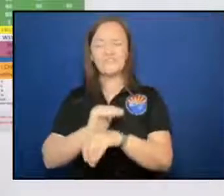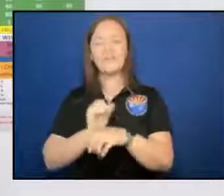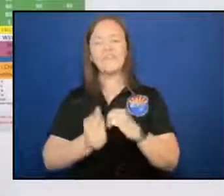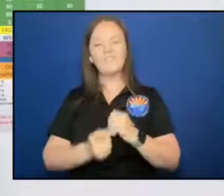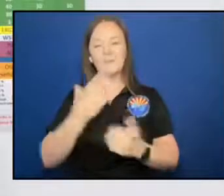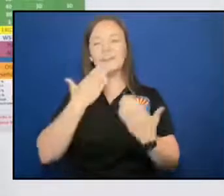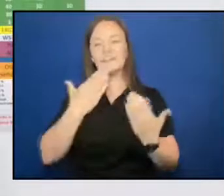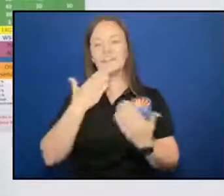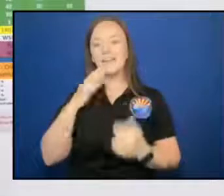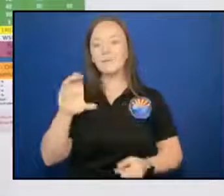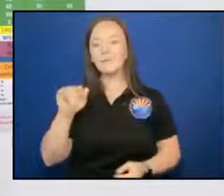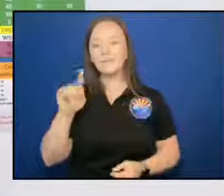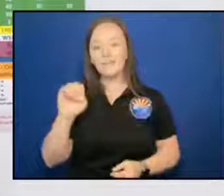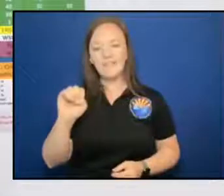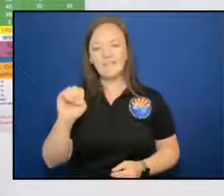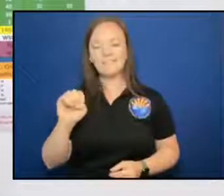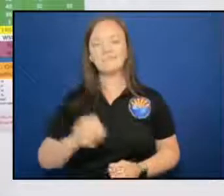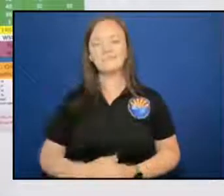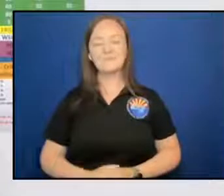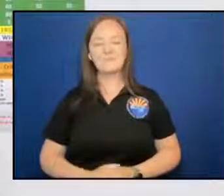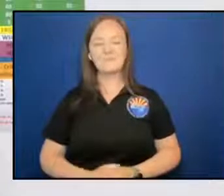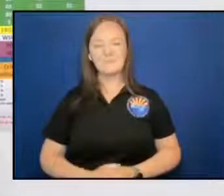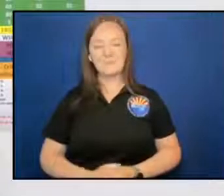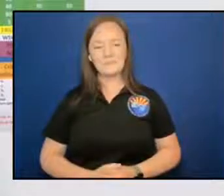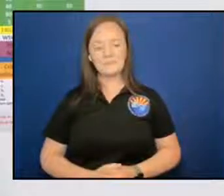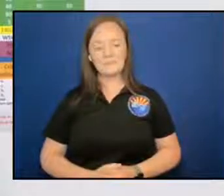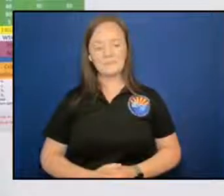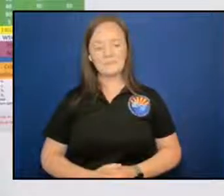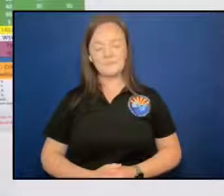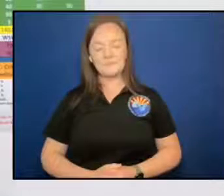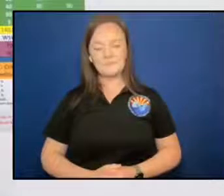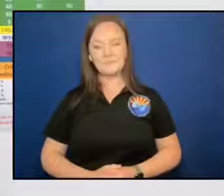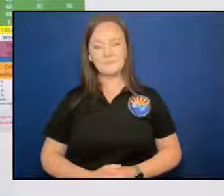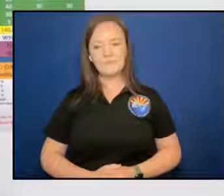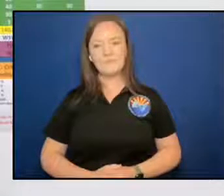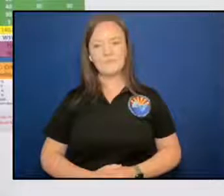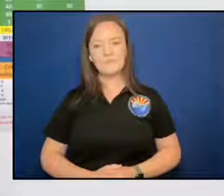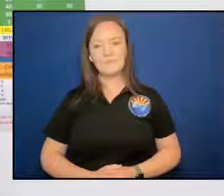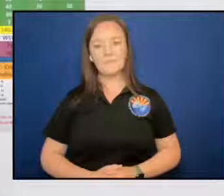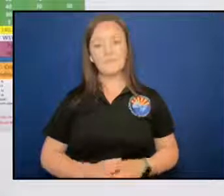OVER ARIZONA AND YOU CAN SEE WE ARE RIGHT ON THE EDGE